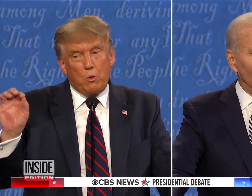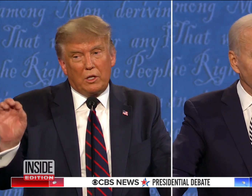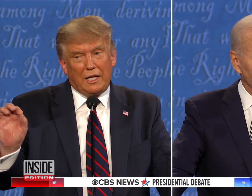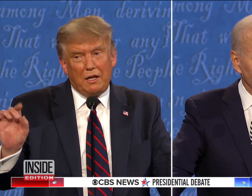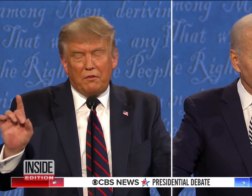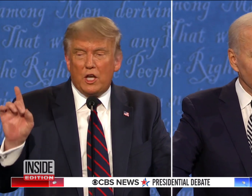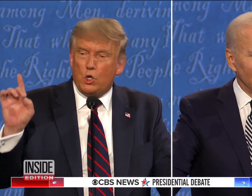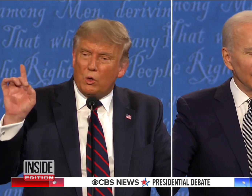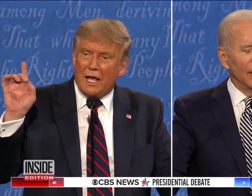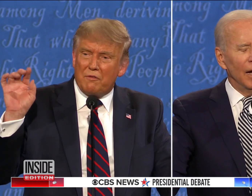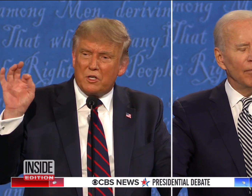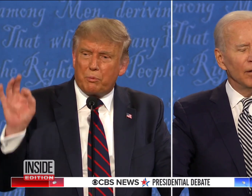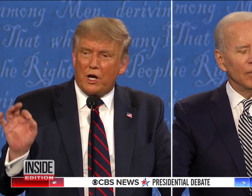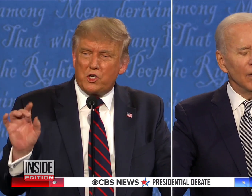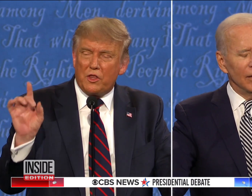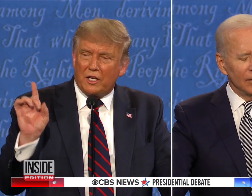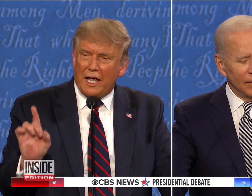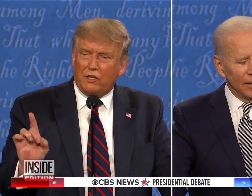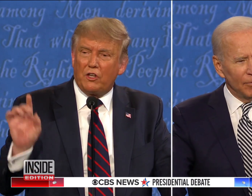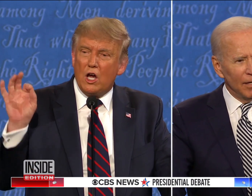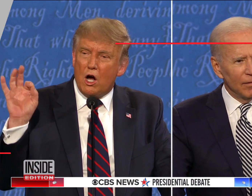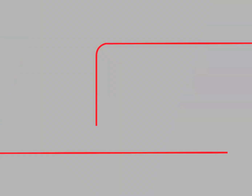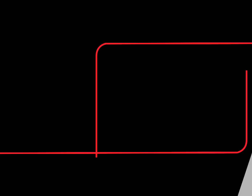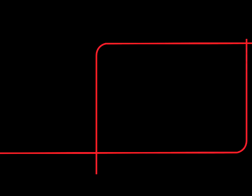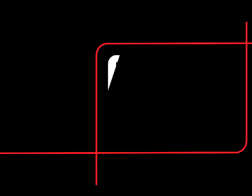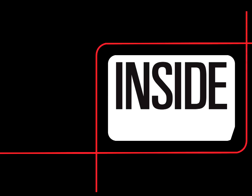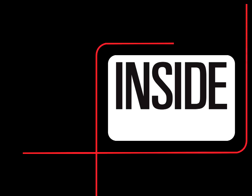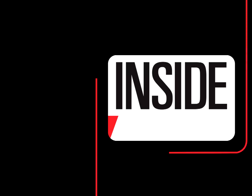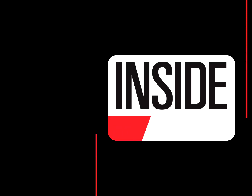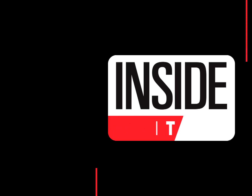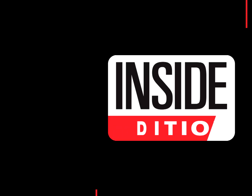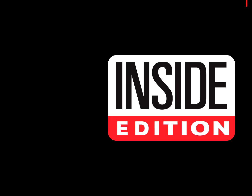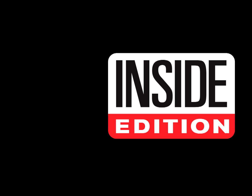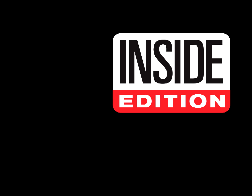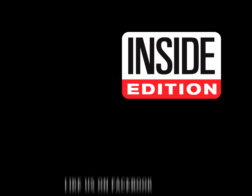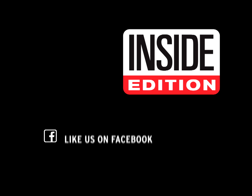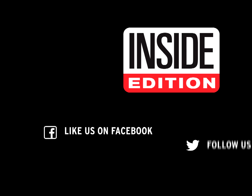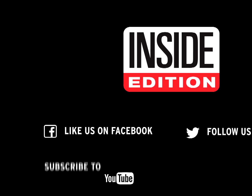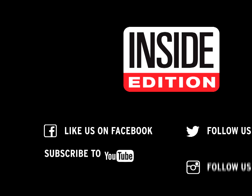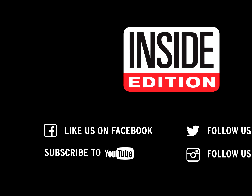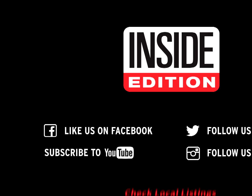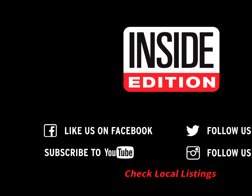ASL interpreters at the upcoming debates. I'm Leigh Scheps for Inside Edition Digital.